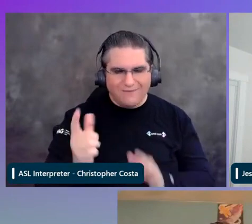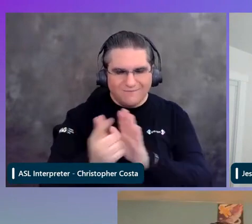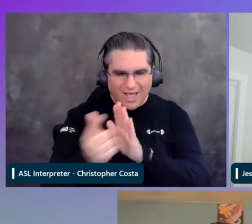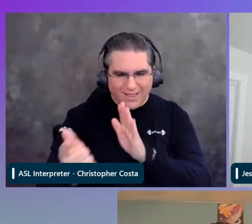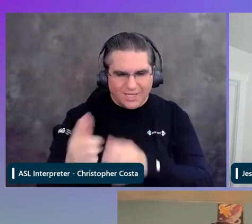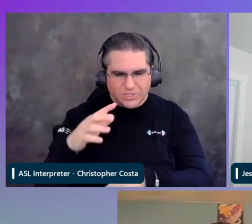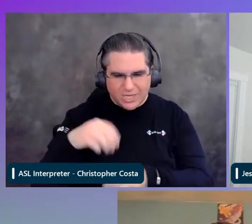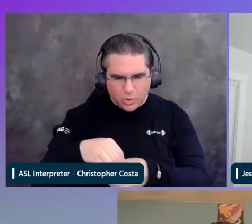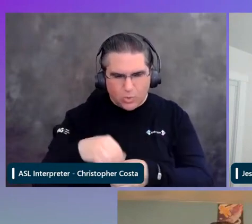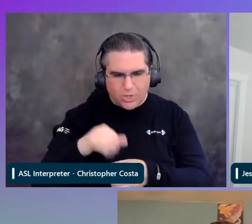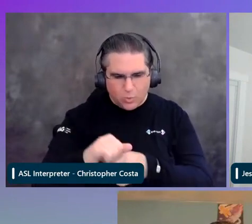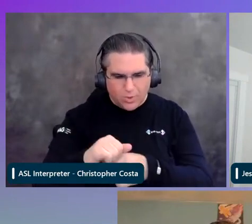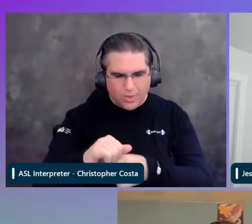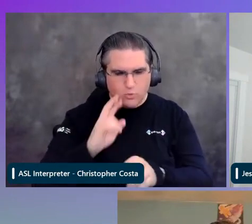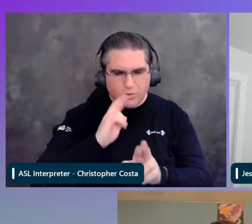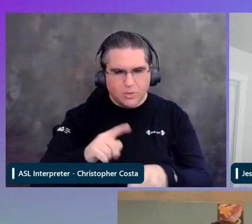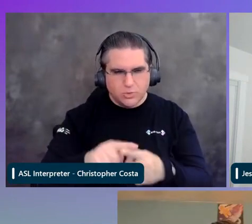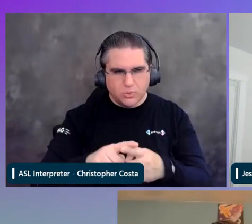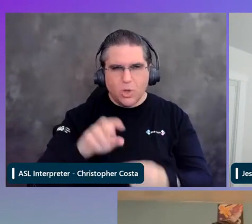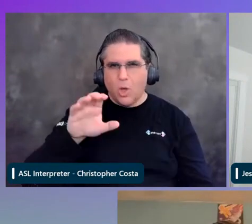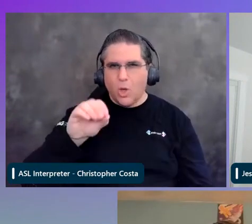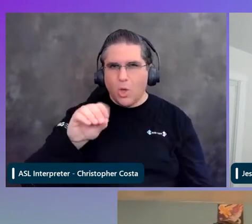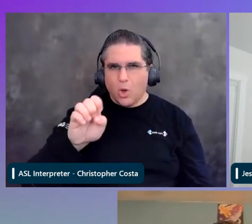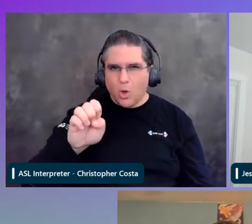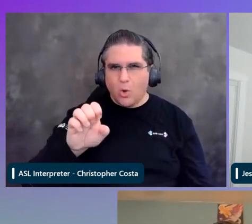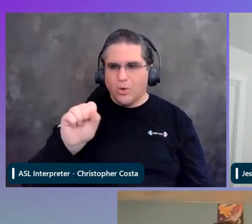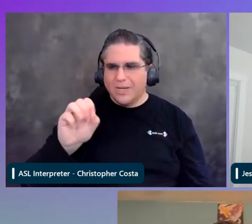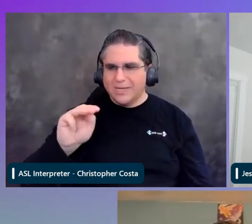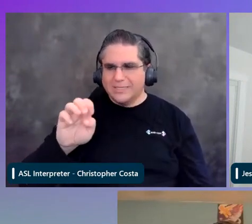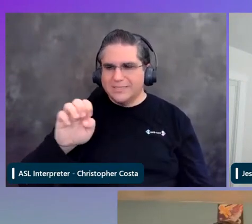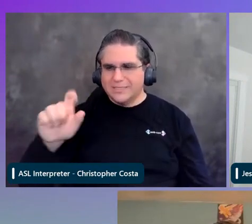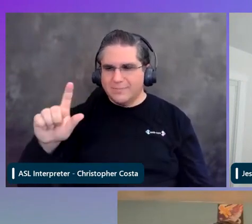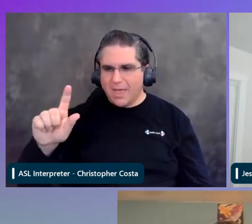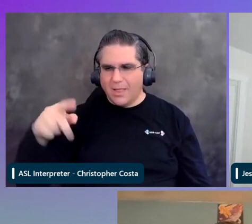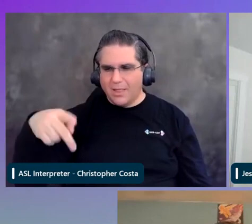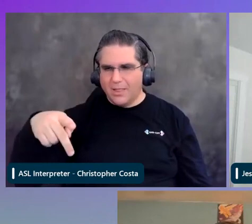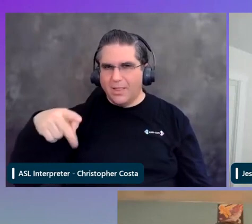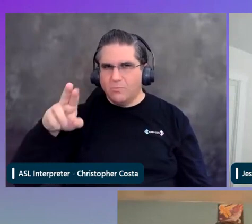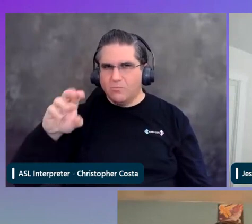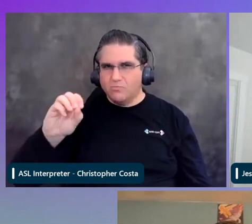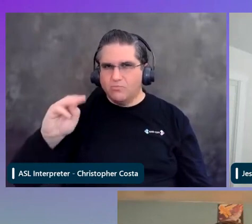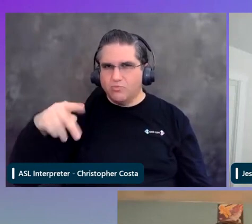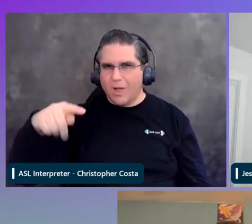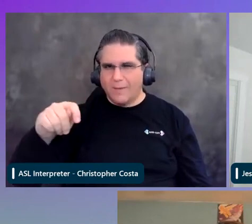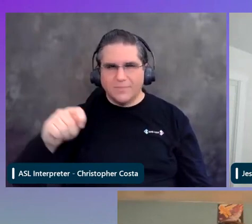copilot responses to code smell